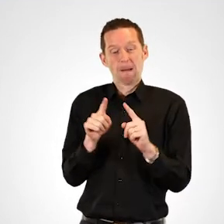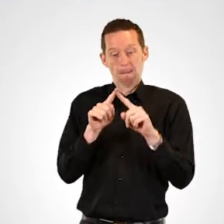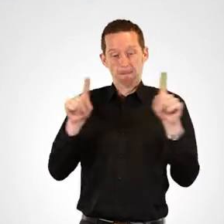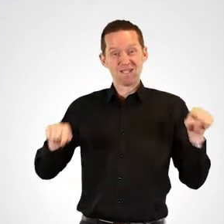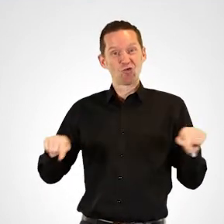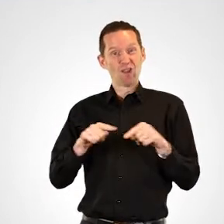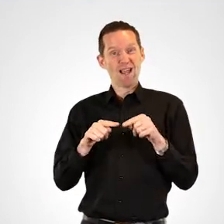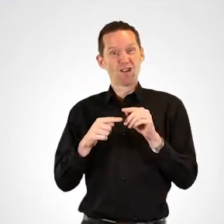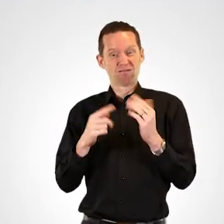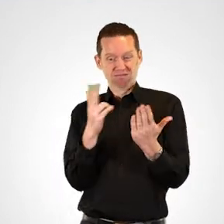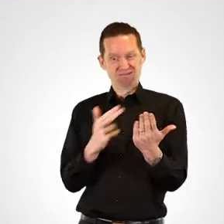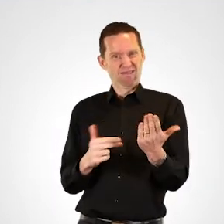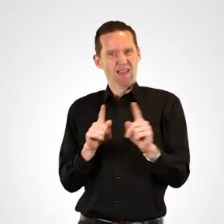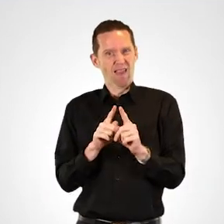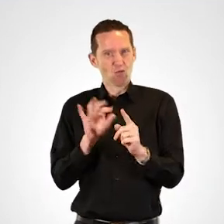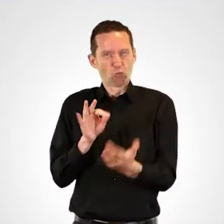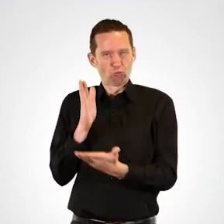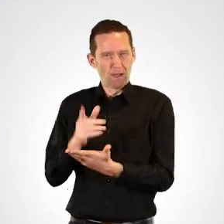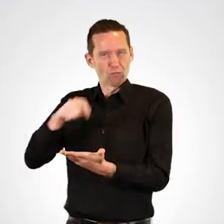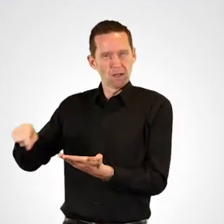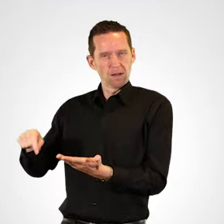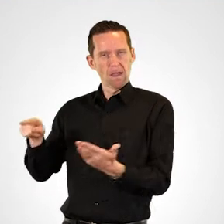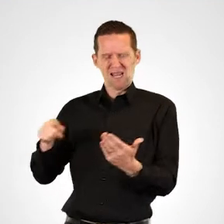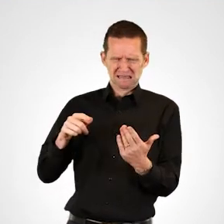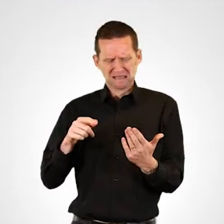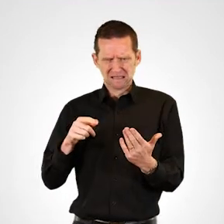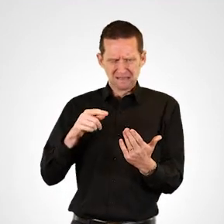And they're still kind of struggling a bit with the fact that written words